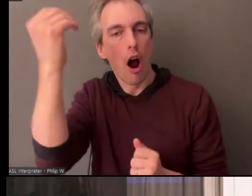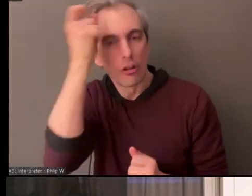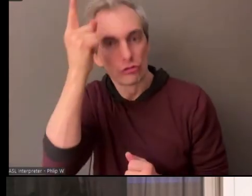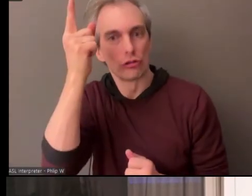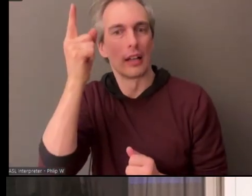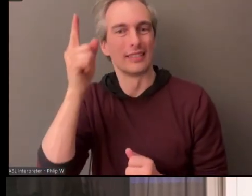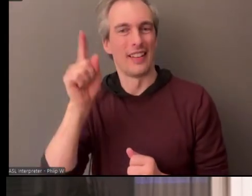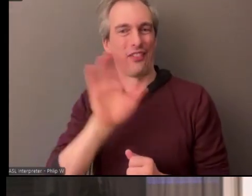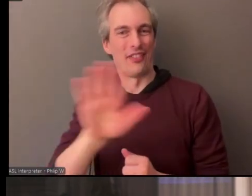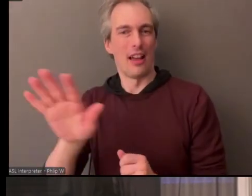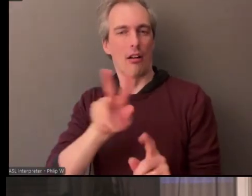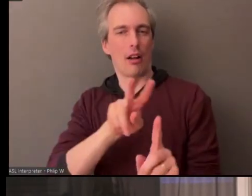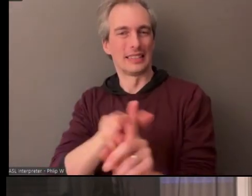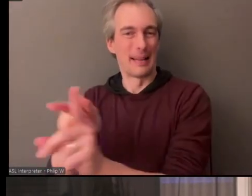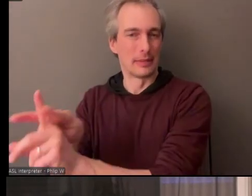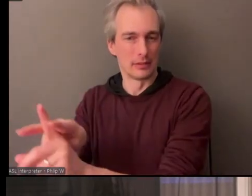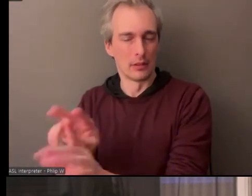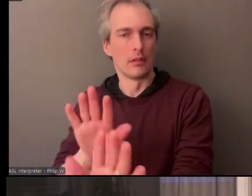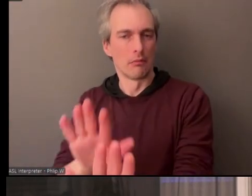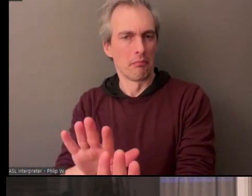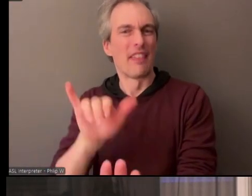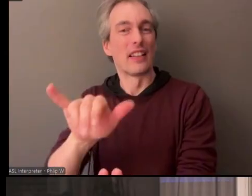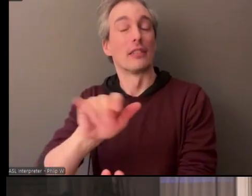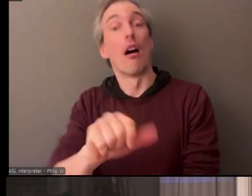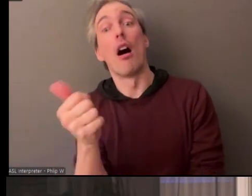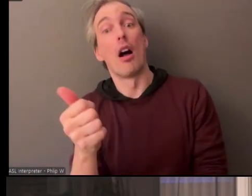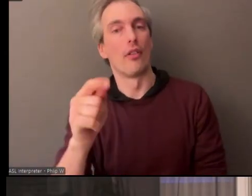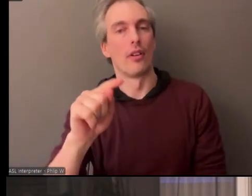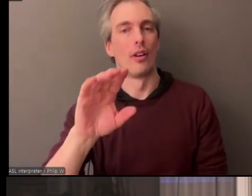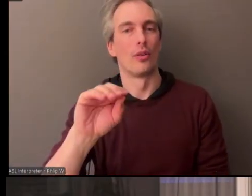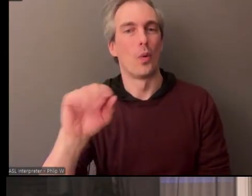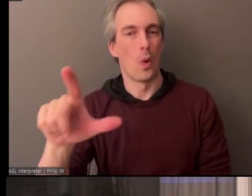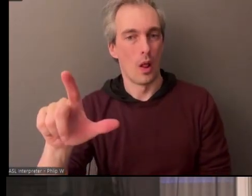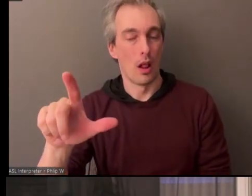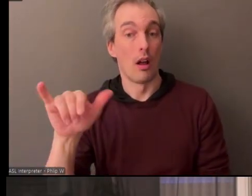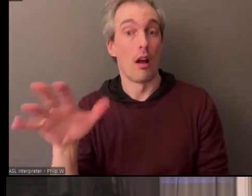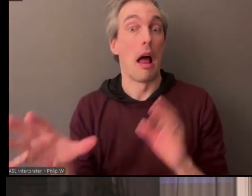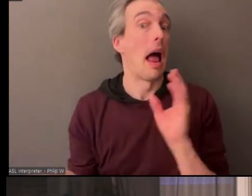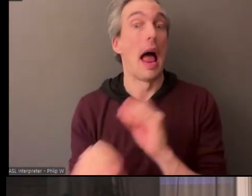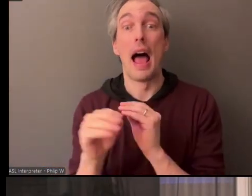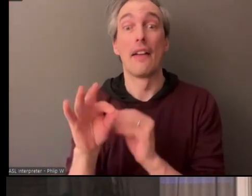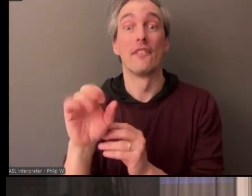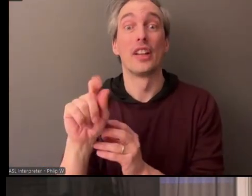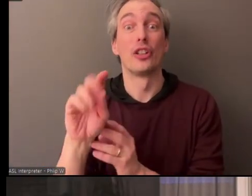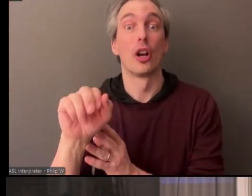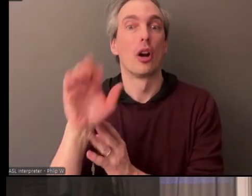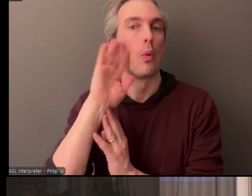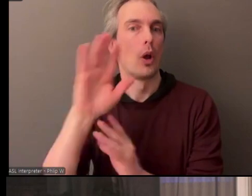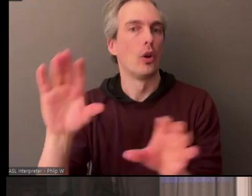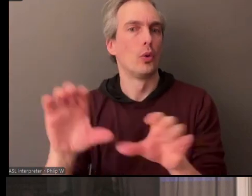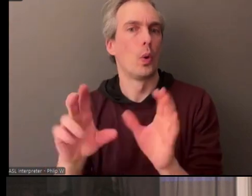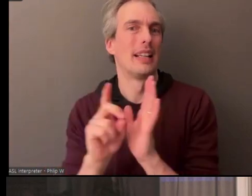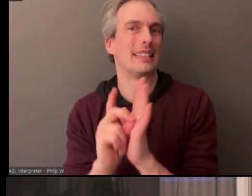After they add that feature, they do demos, before they ship it. To make sure that the work is complete. That is another tool that we can use.